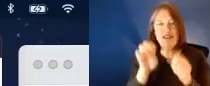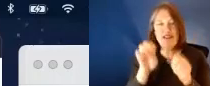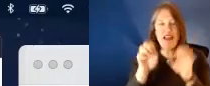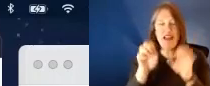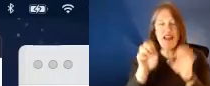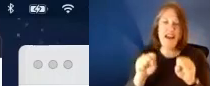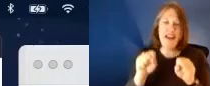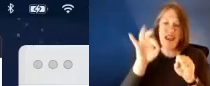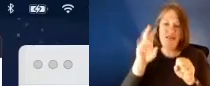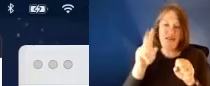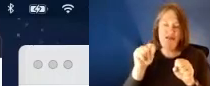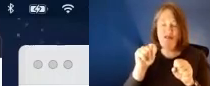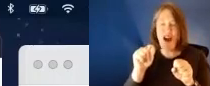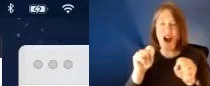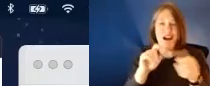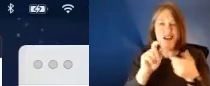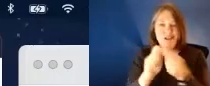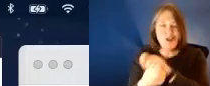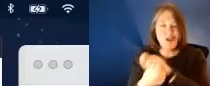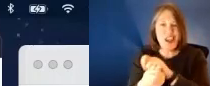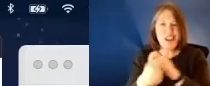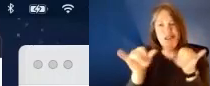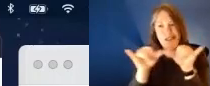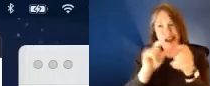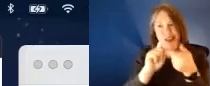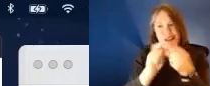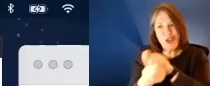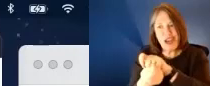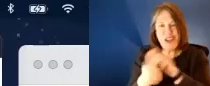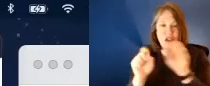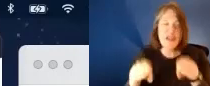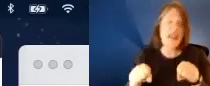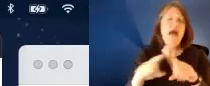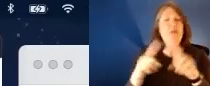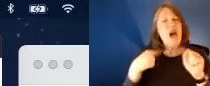style, you can change size. 06:57:44 Although we have a lower limit on